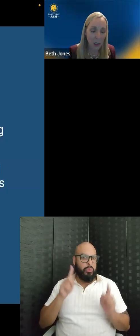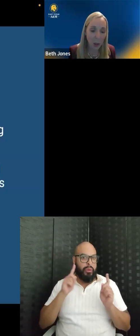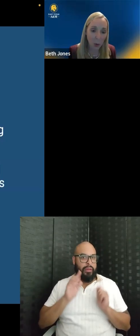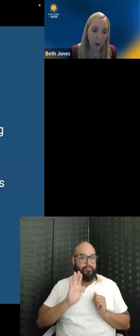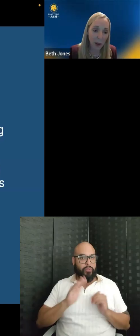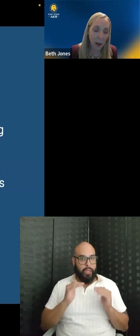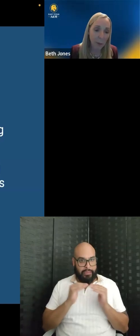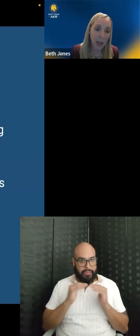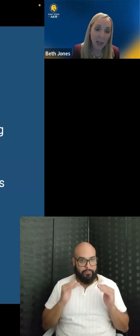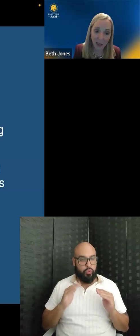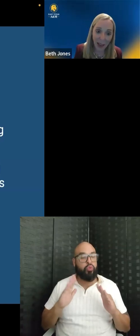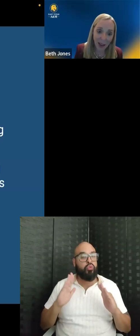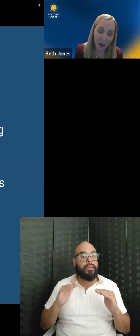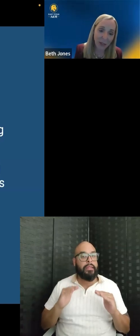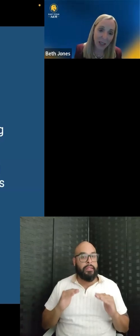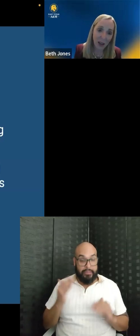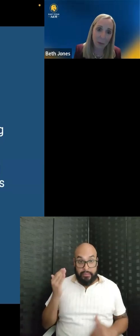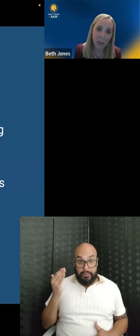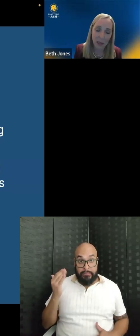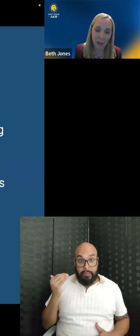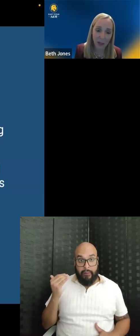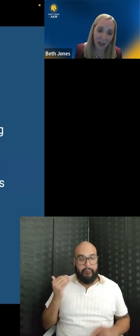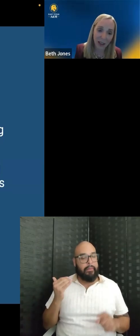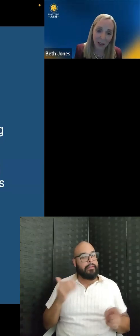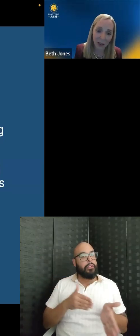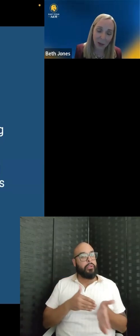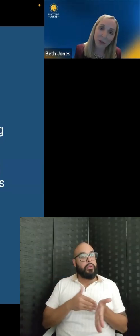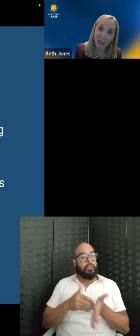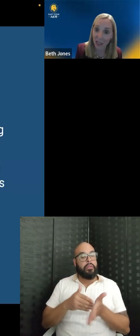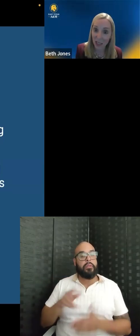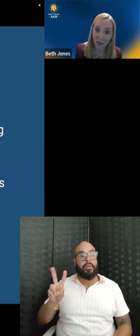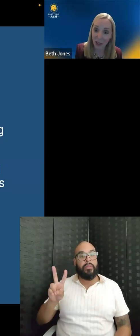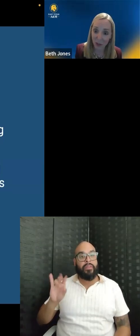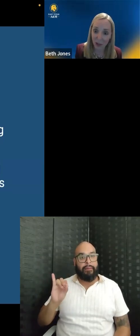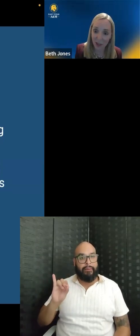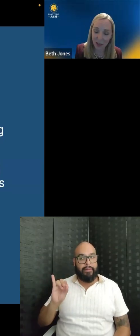And so because of that, oftentimes the VI is identified first.